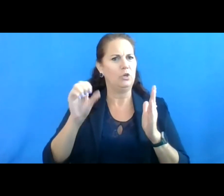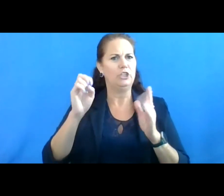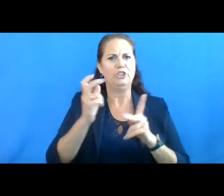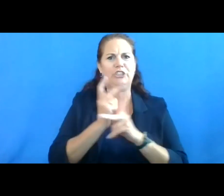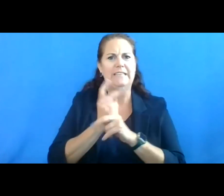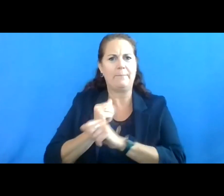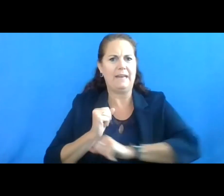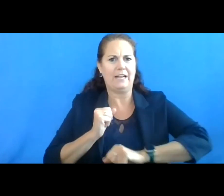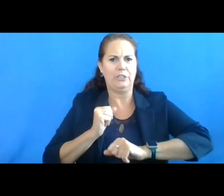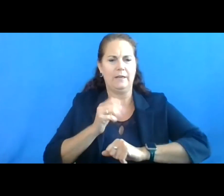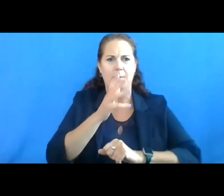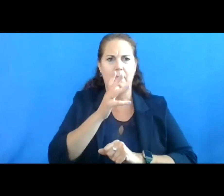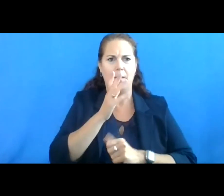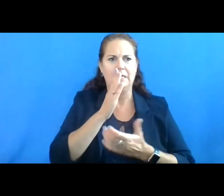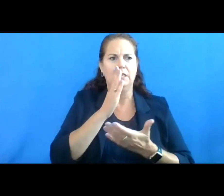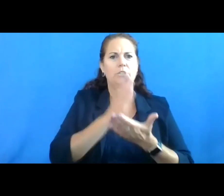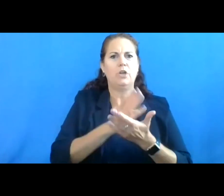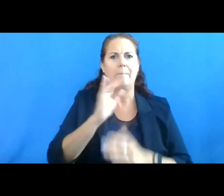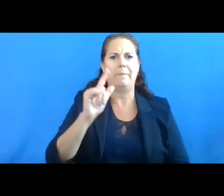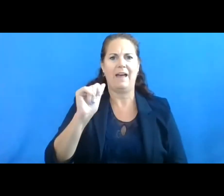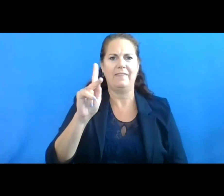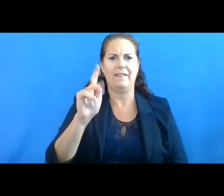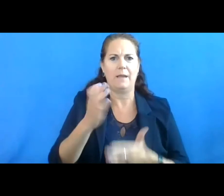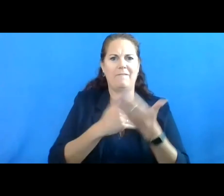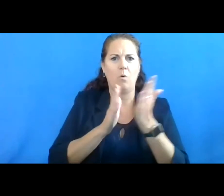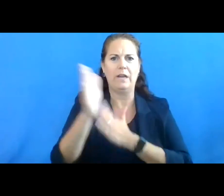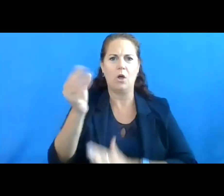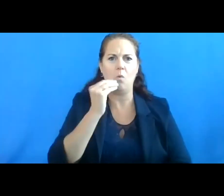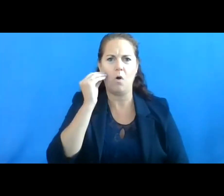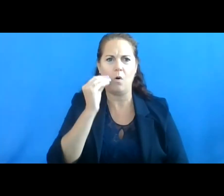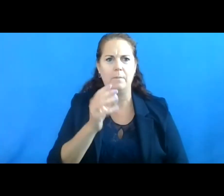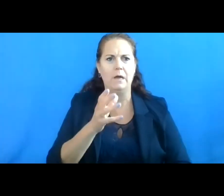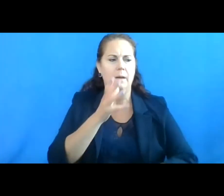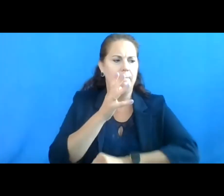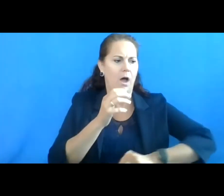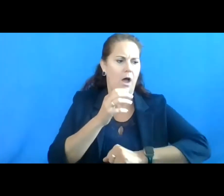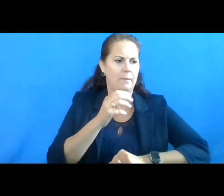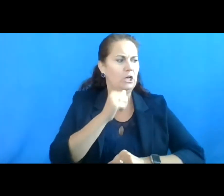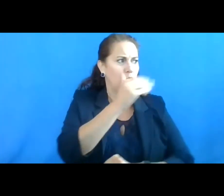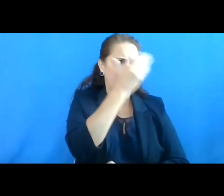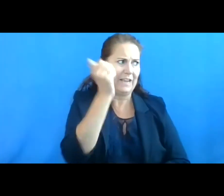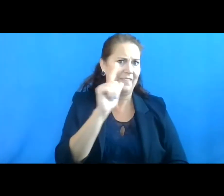me - “Mom we gotta stop by lake before we go home.”